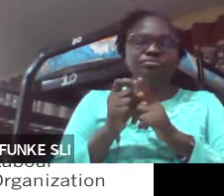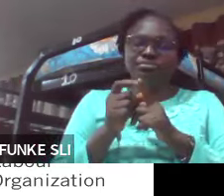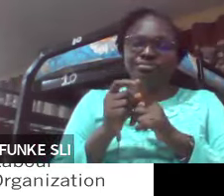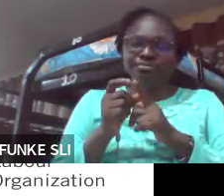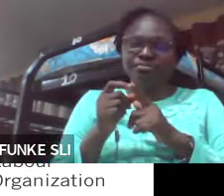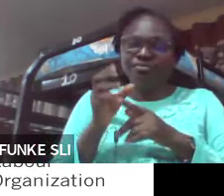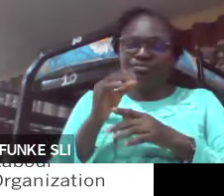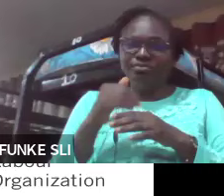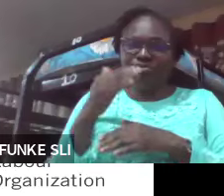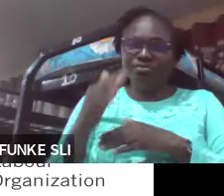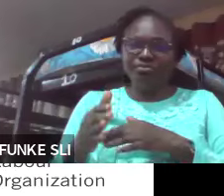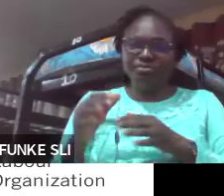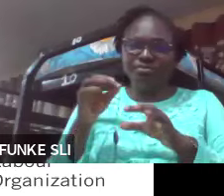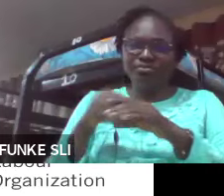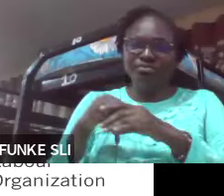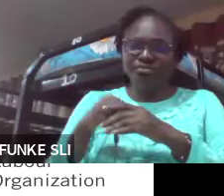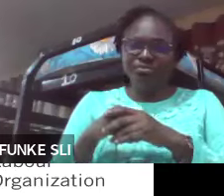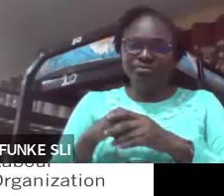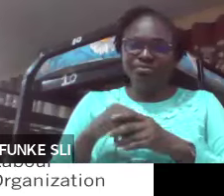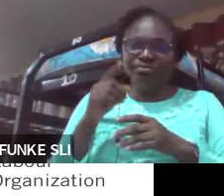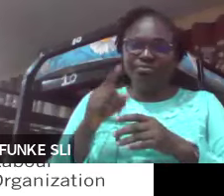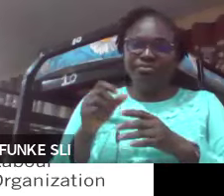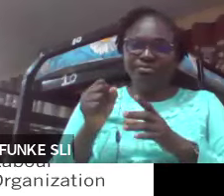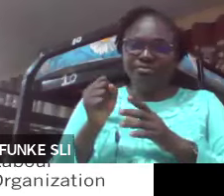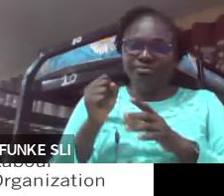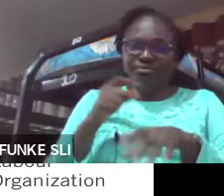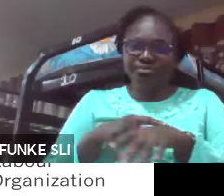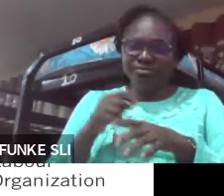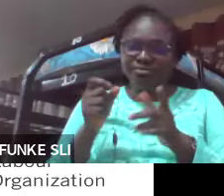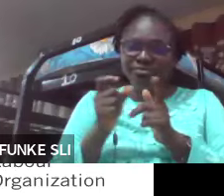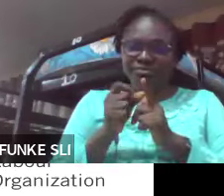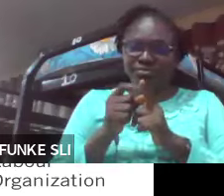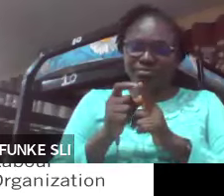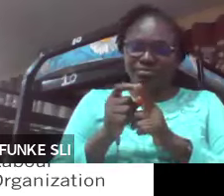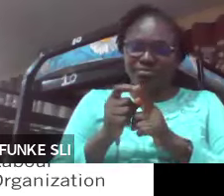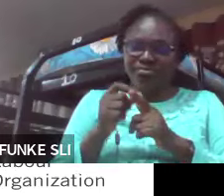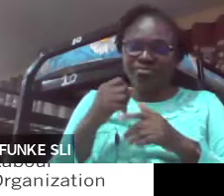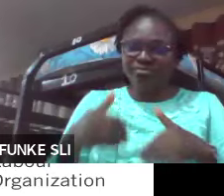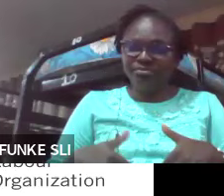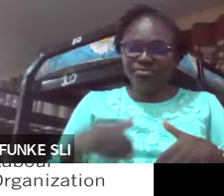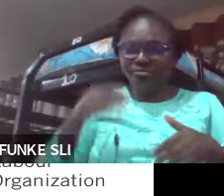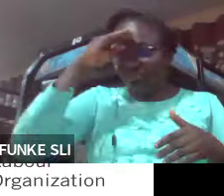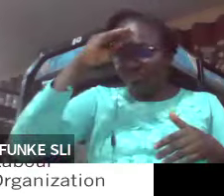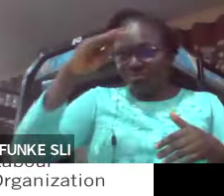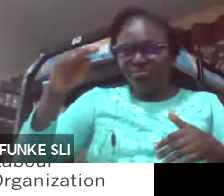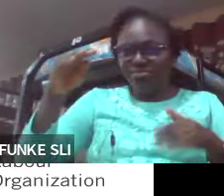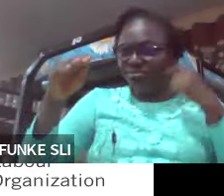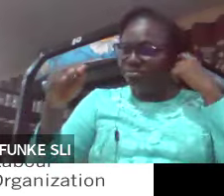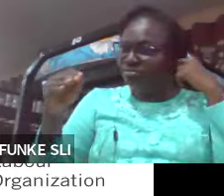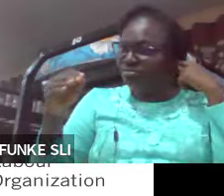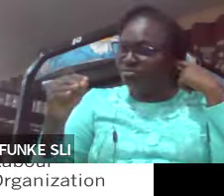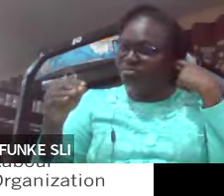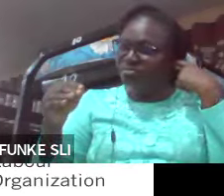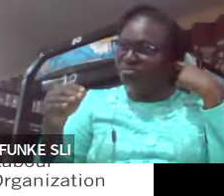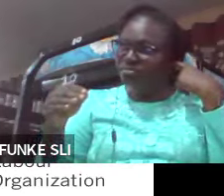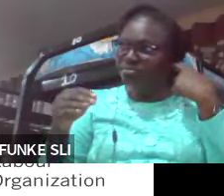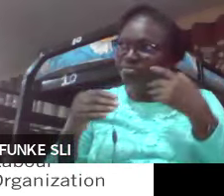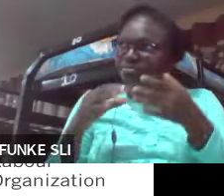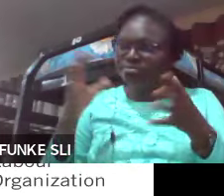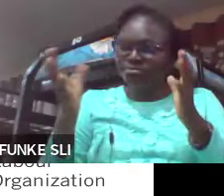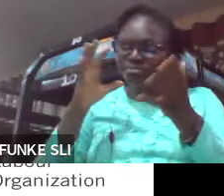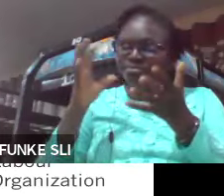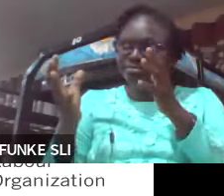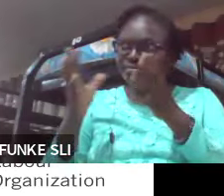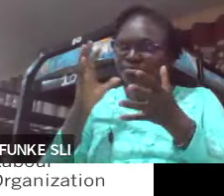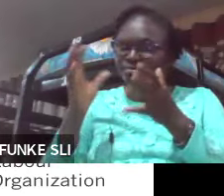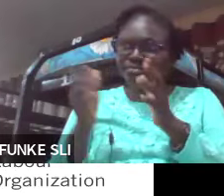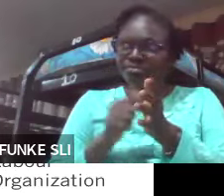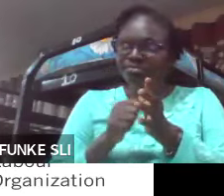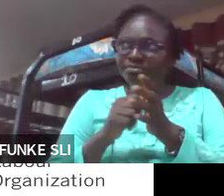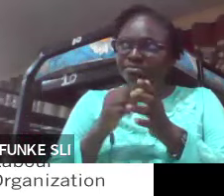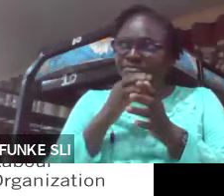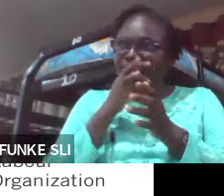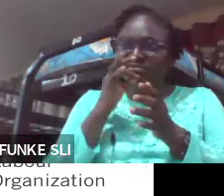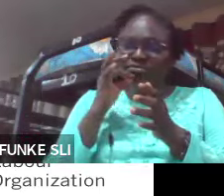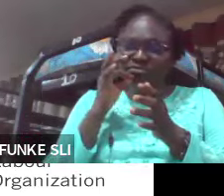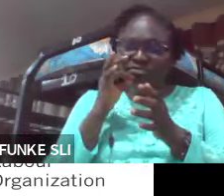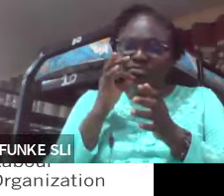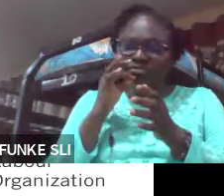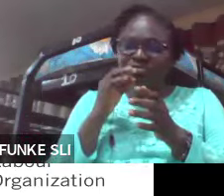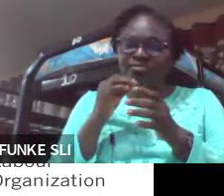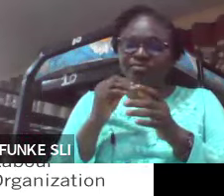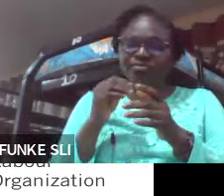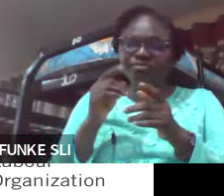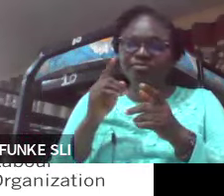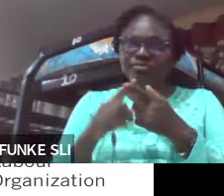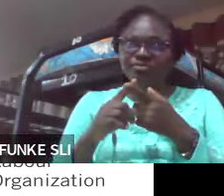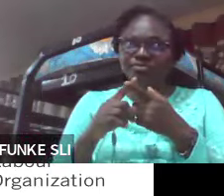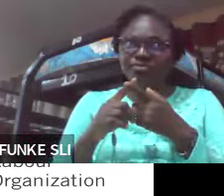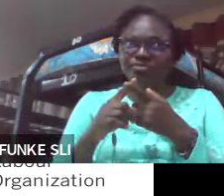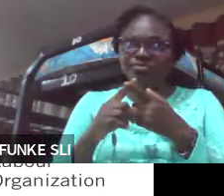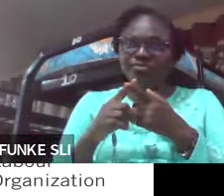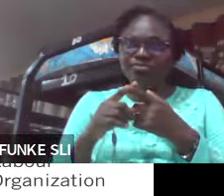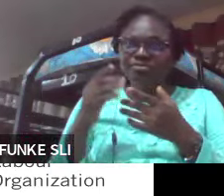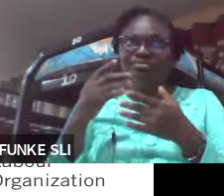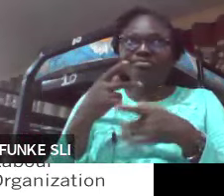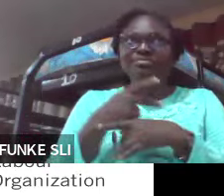Dotun Akinseinde: and after planting one season of rice, the young man compared rice farming only to maybe probably